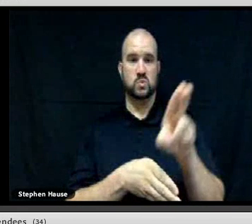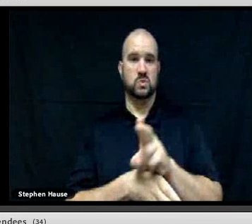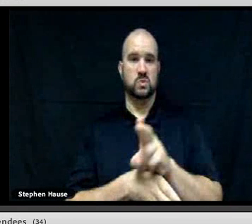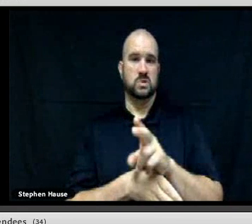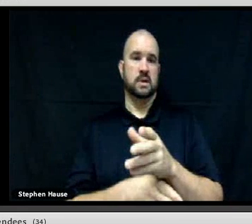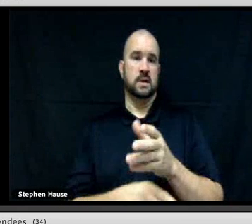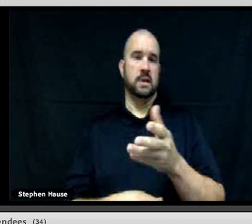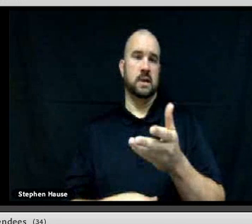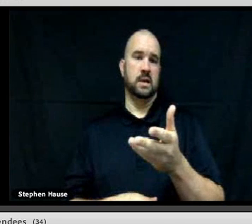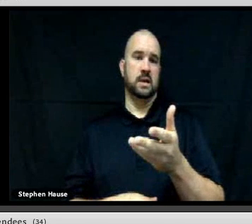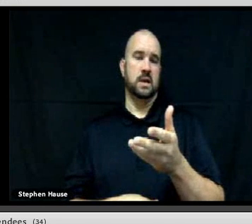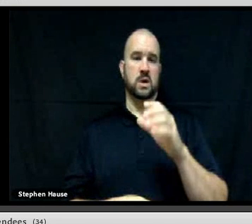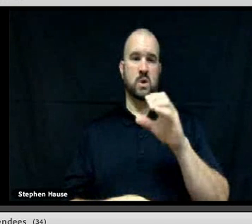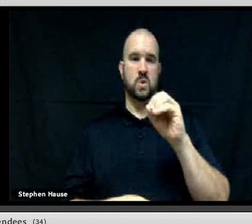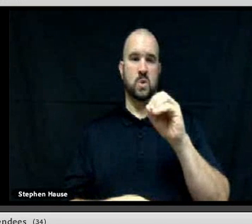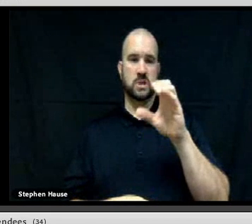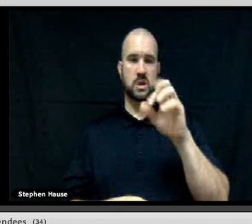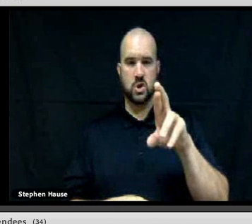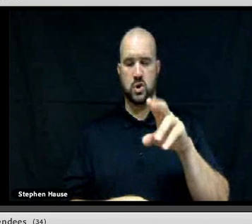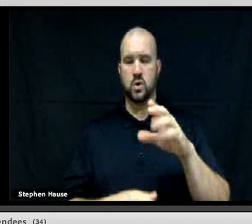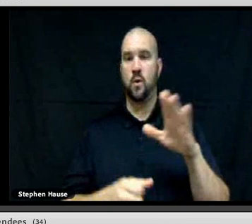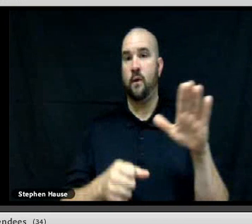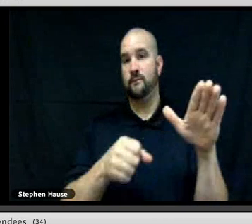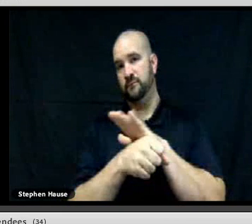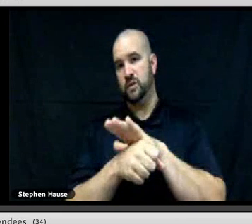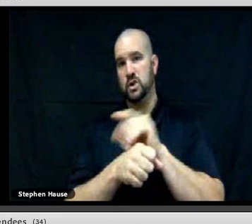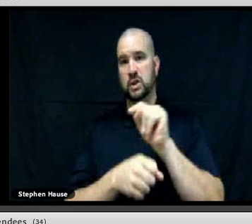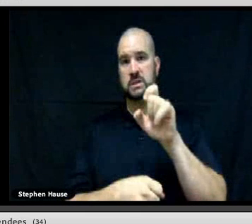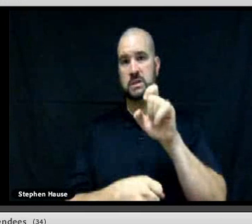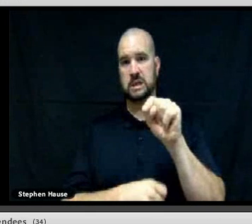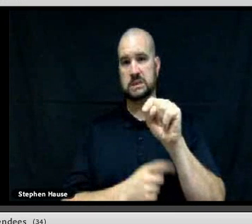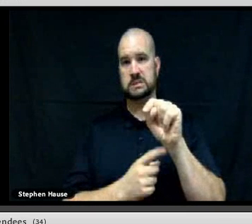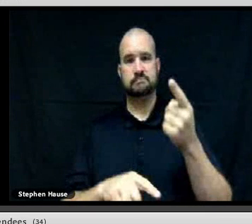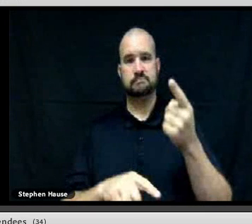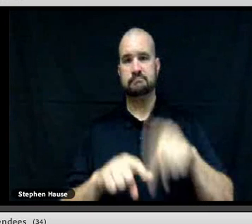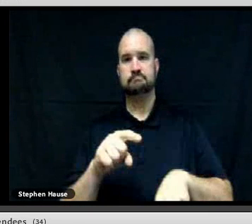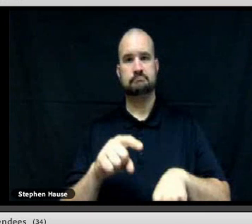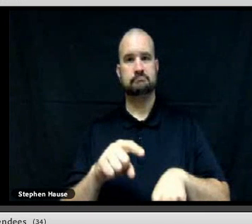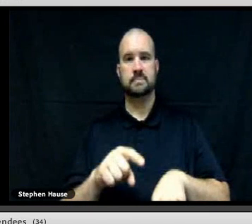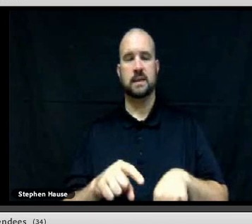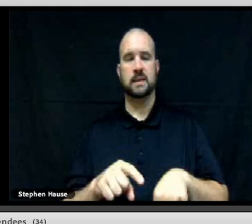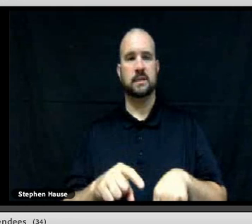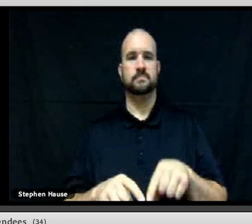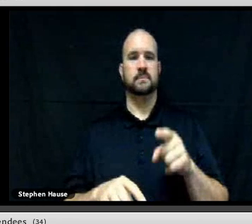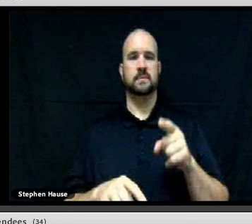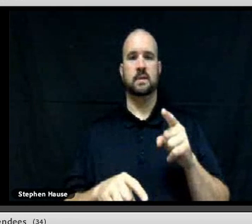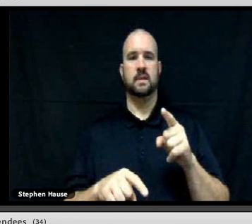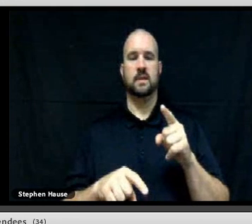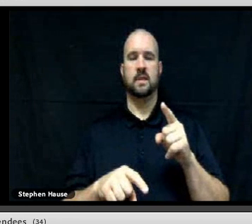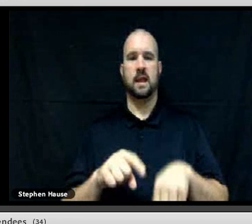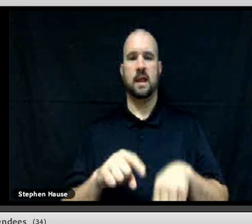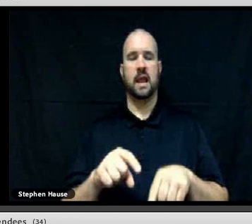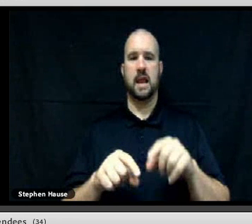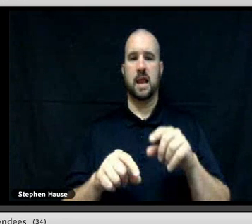um, a user can't search a full newspaper. So, when -- usually when we're describing a run of newspaper,